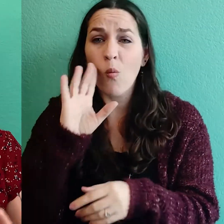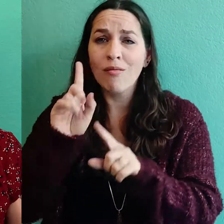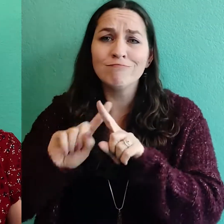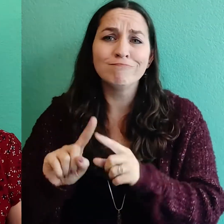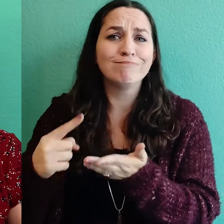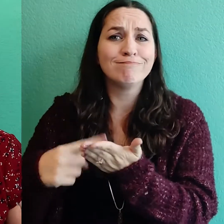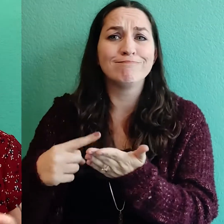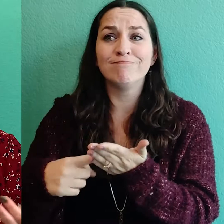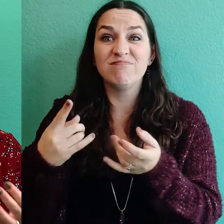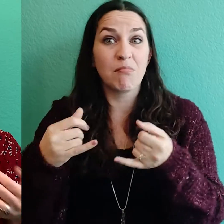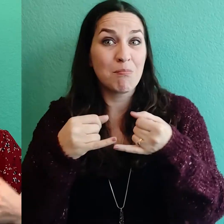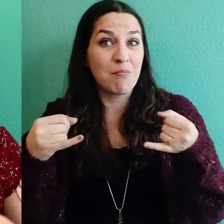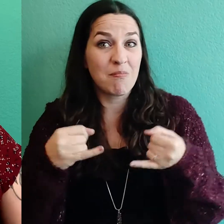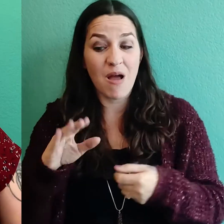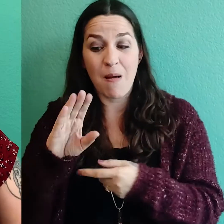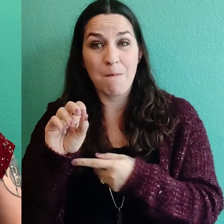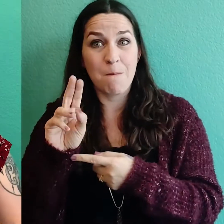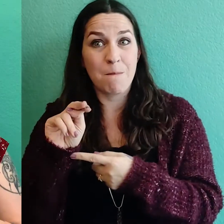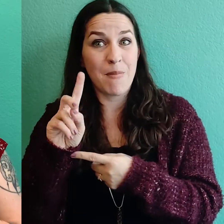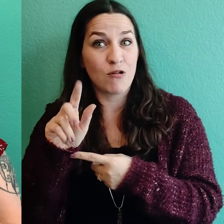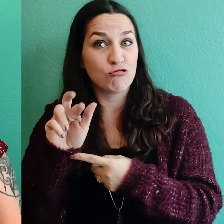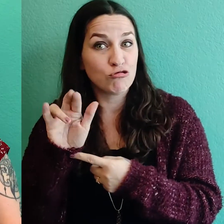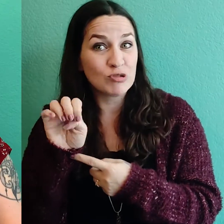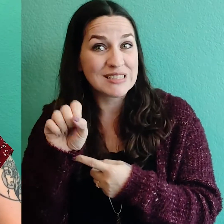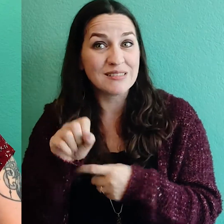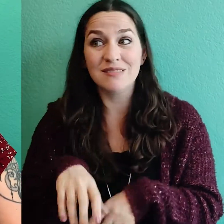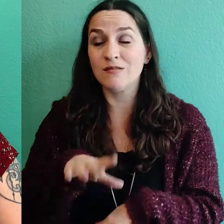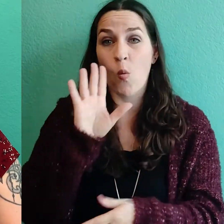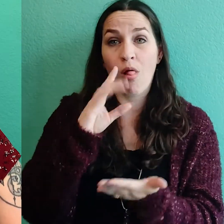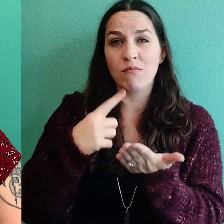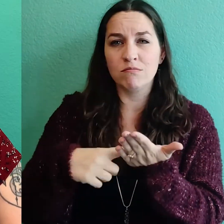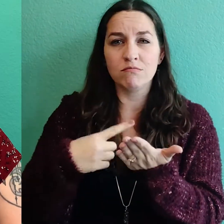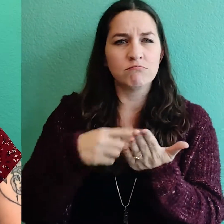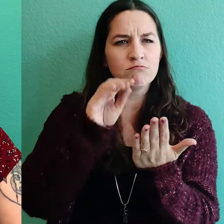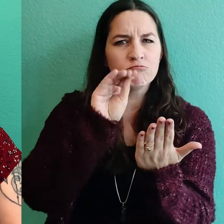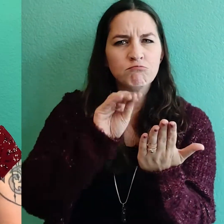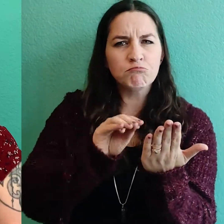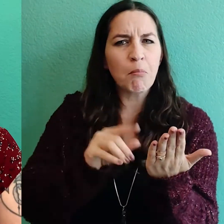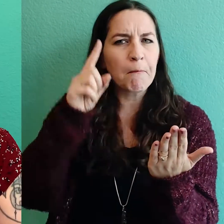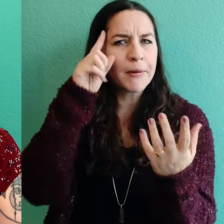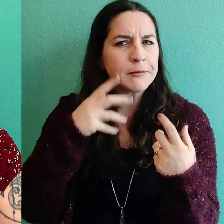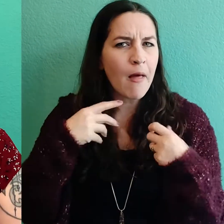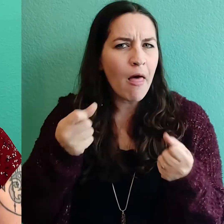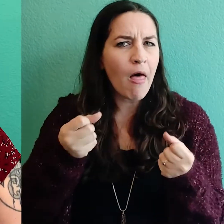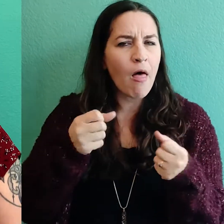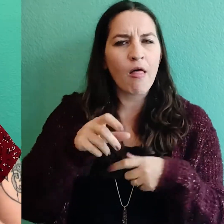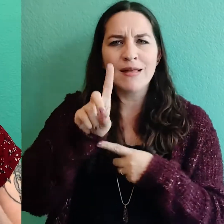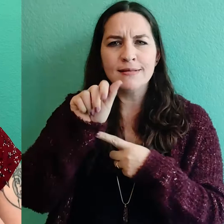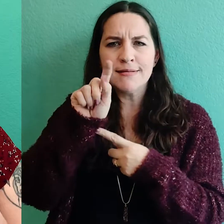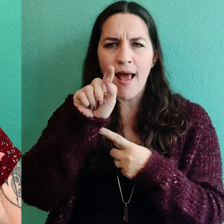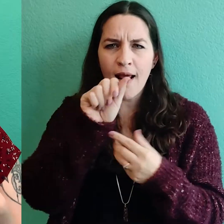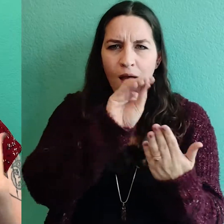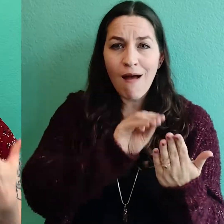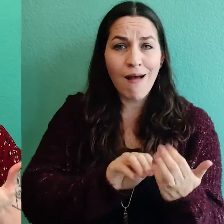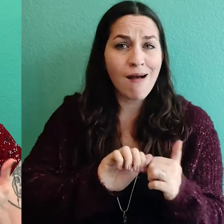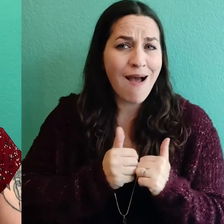it relates to boundaries. We're going to be exploring journaling as it relates to data collection and mental health management.